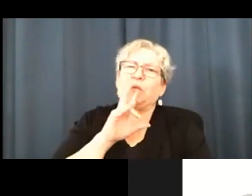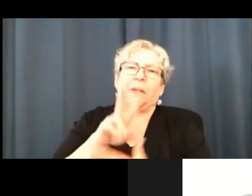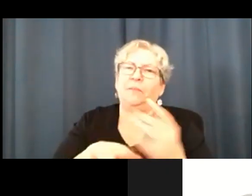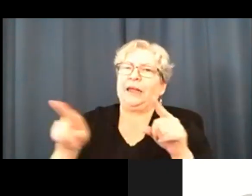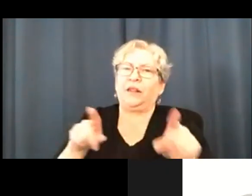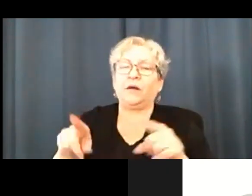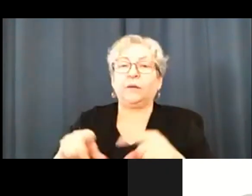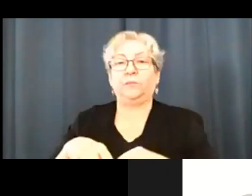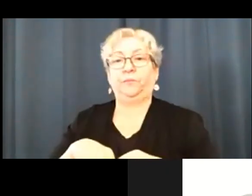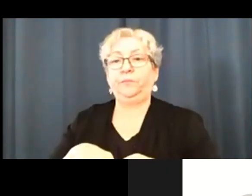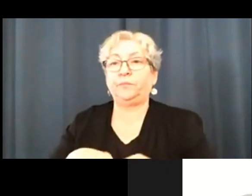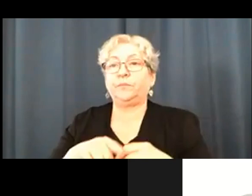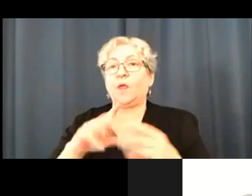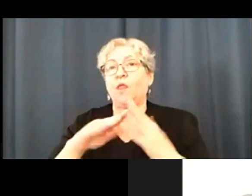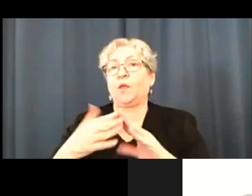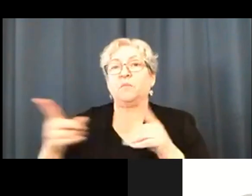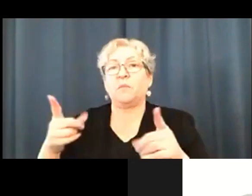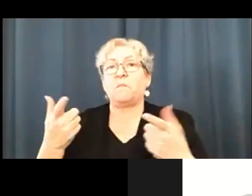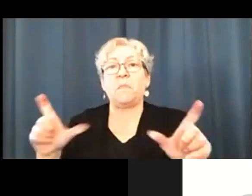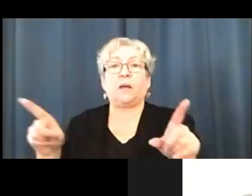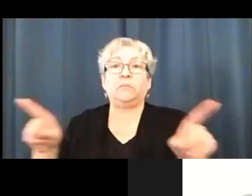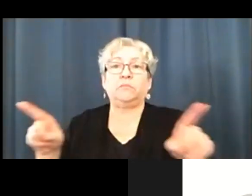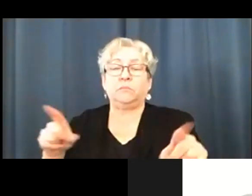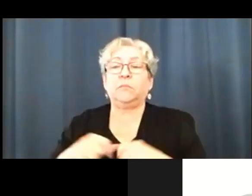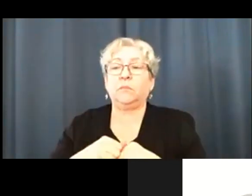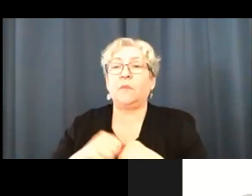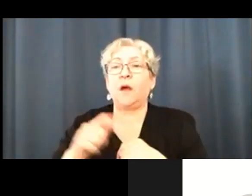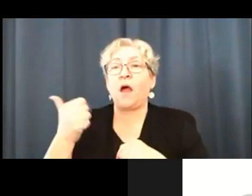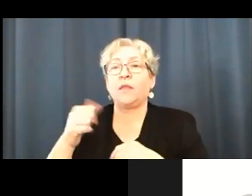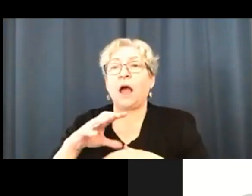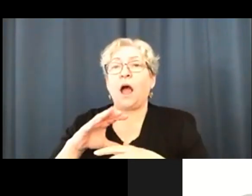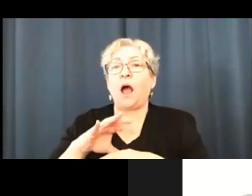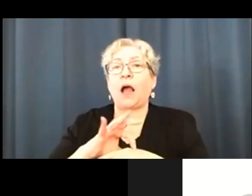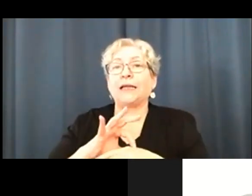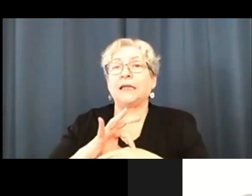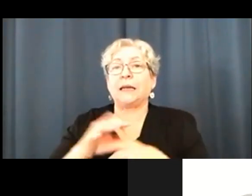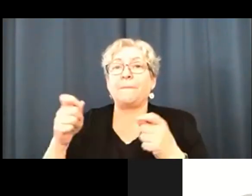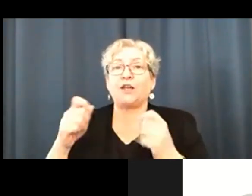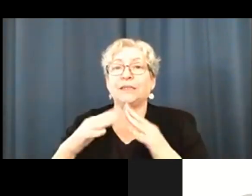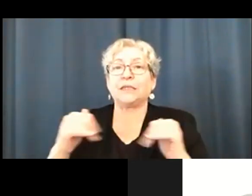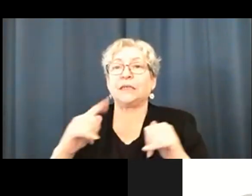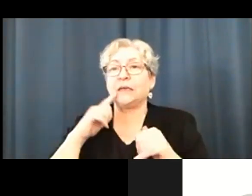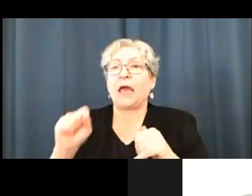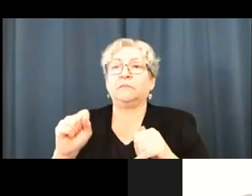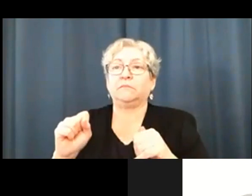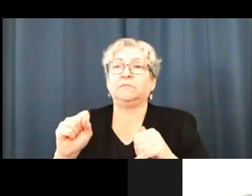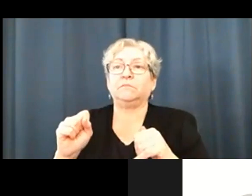The communities are both very large and there are other content management systems as well that can be fine as well. It all comes down to the way